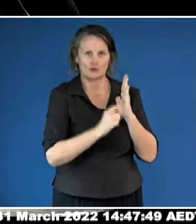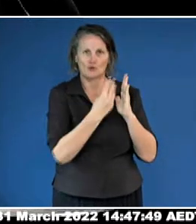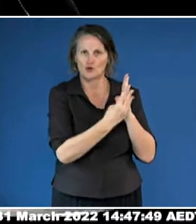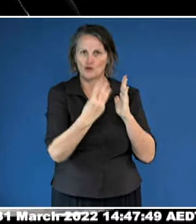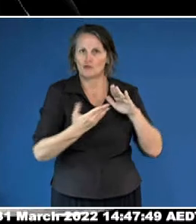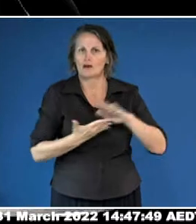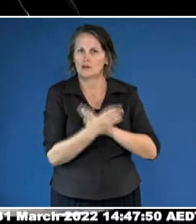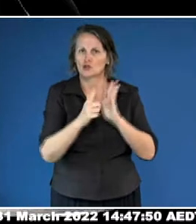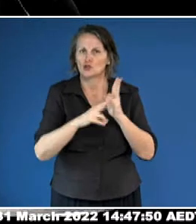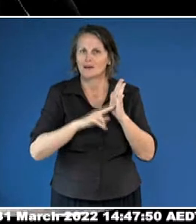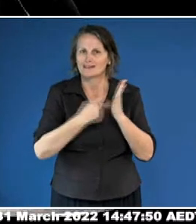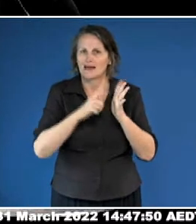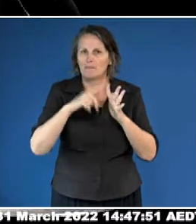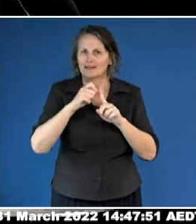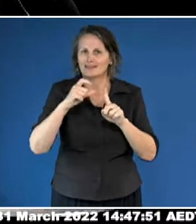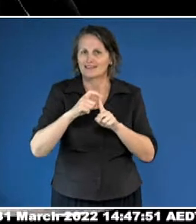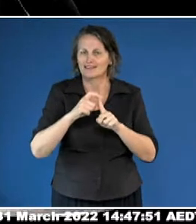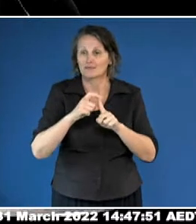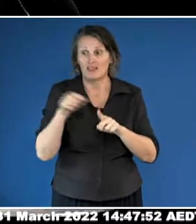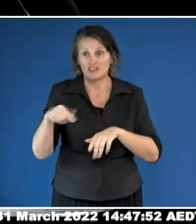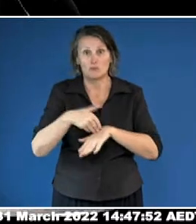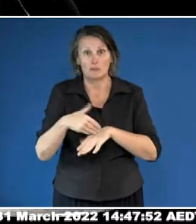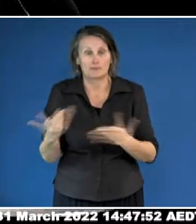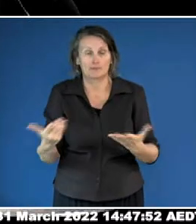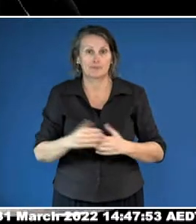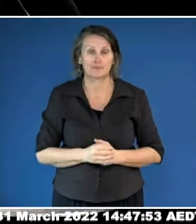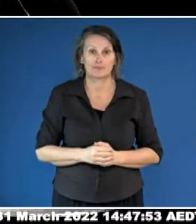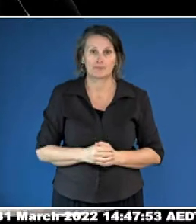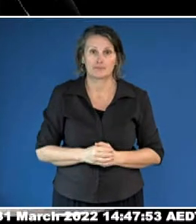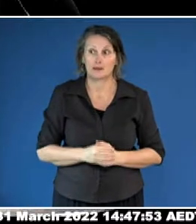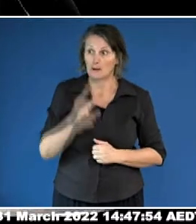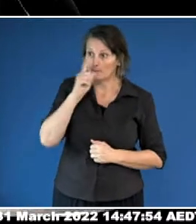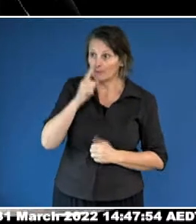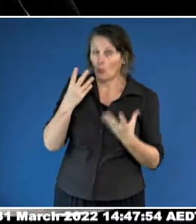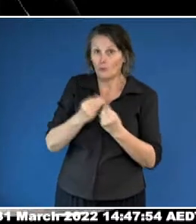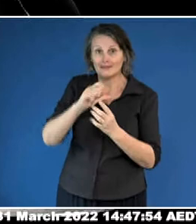So that's a real problem because we have a right to be able to participate and be